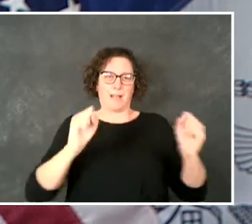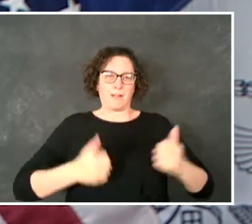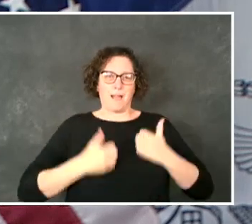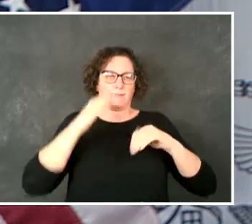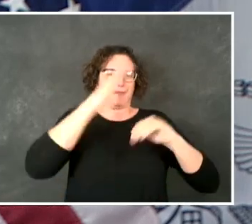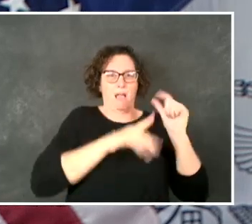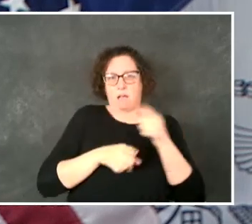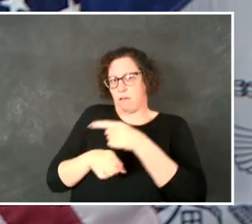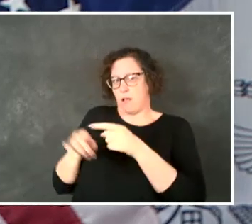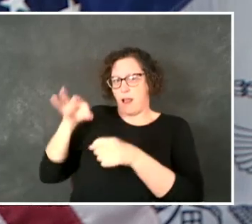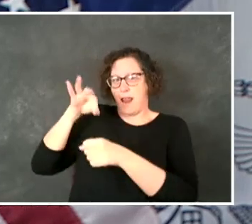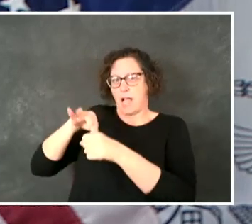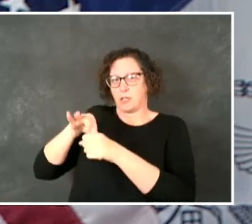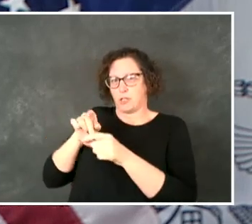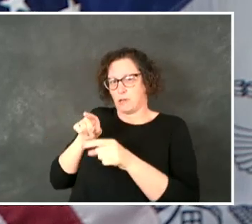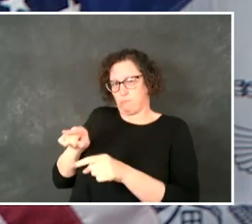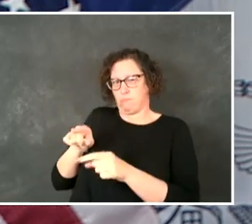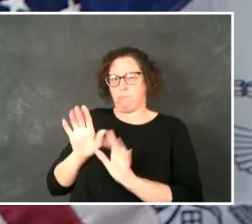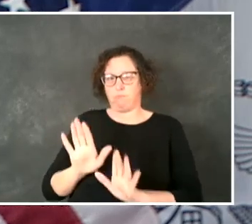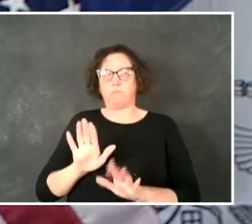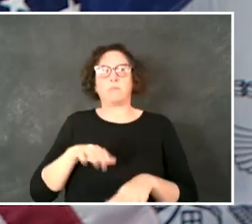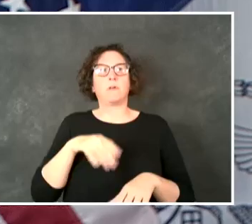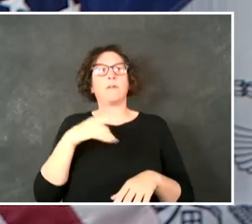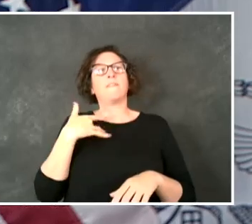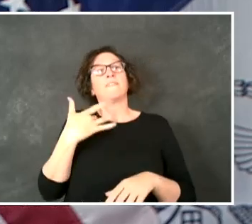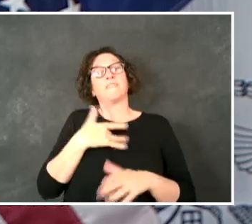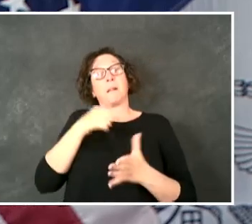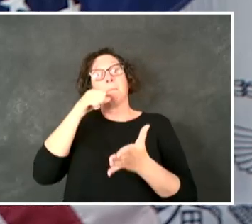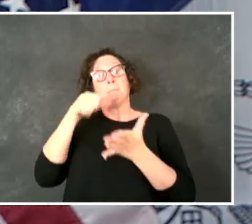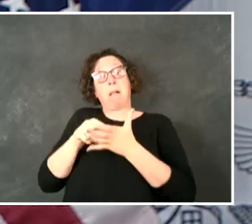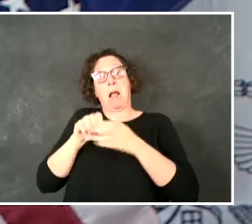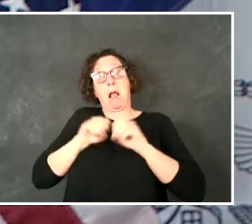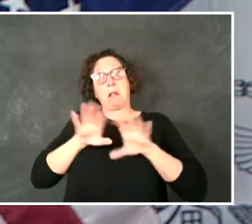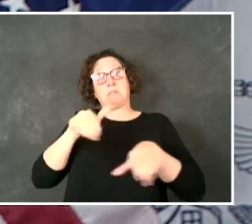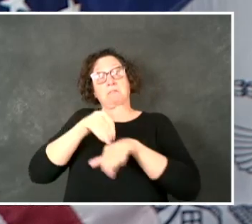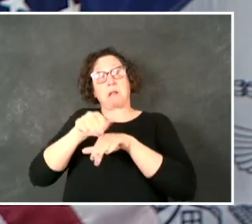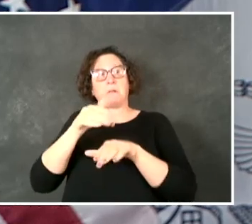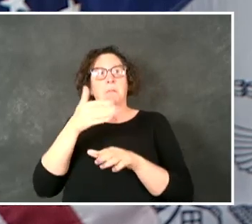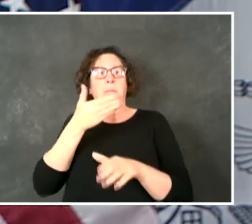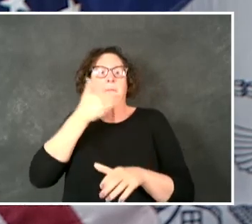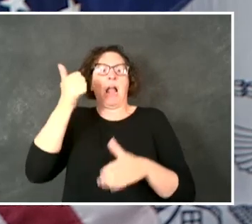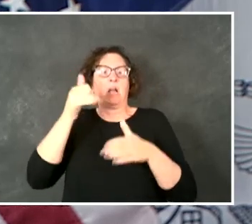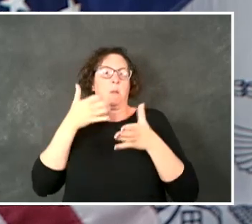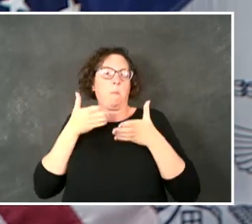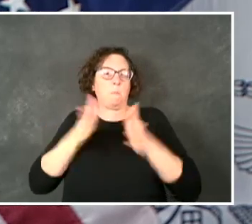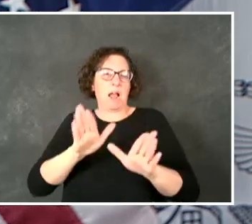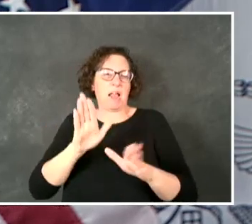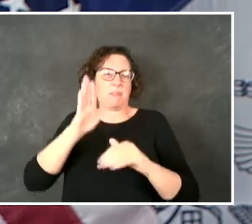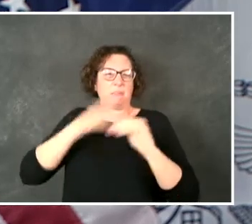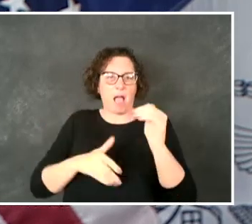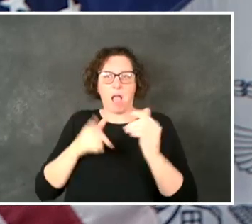OF OUR ELECTIONS BUT FIRST IS HETHAL ANDSA FTYE. ABSENTEE BALLOT APPROACH IS A SMART WAY TO GO, AND IT'S TEACHING